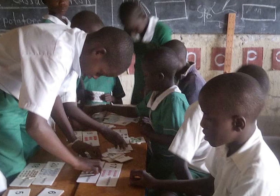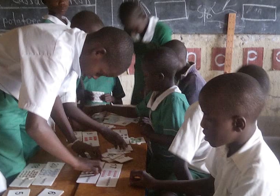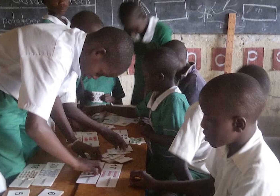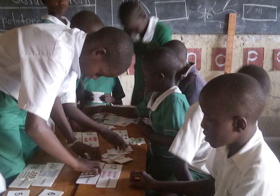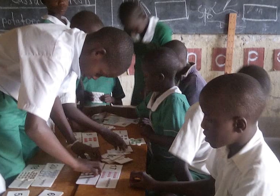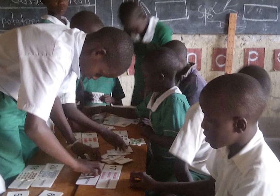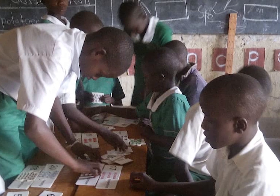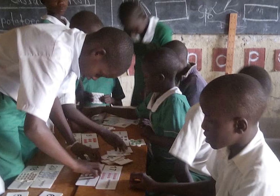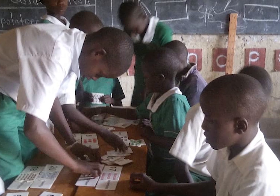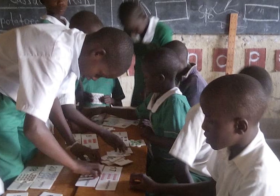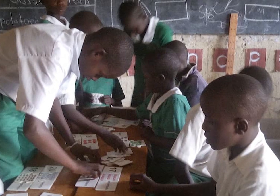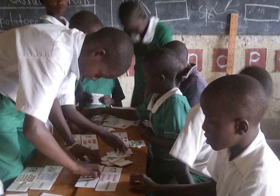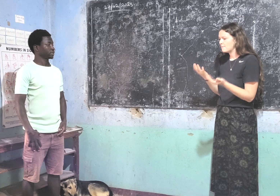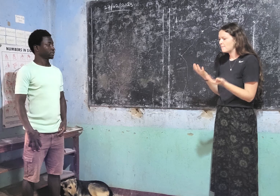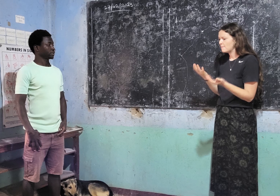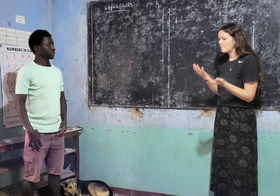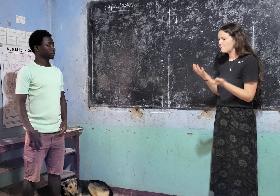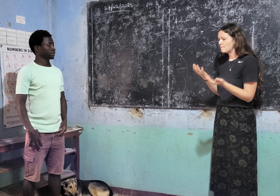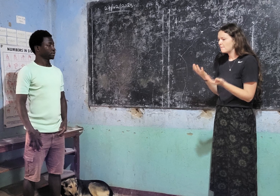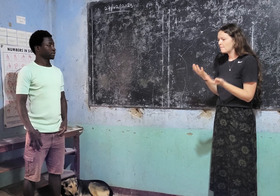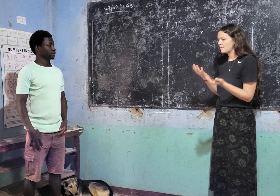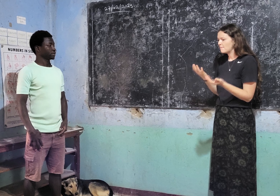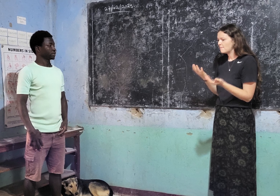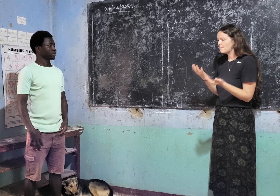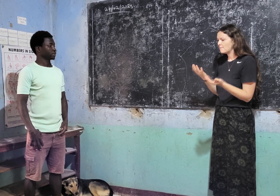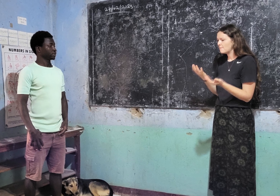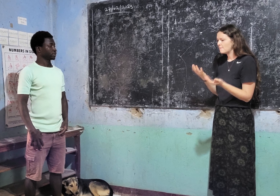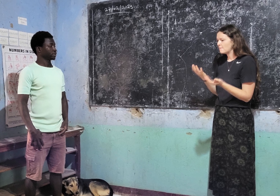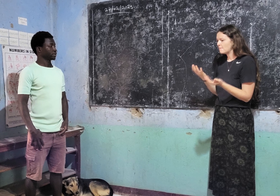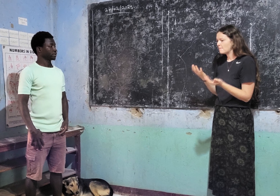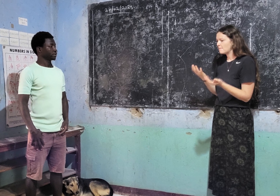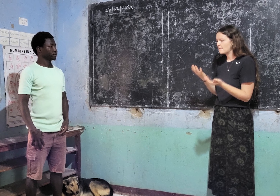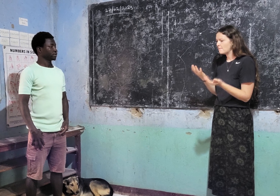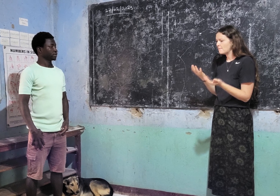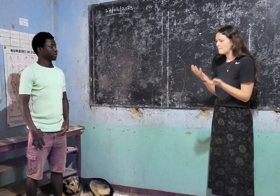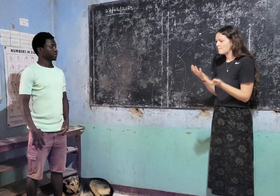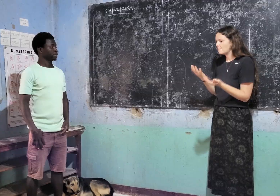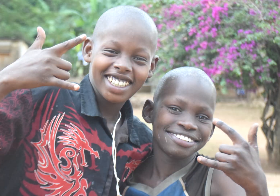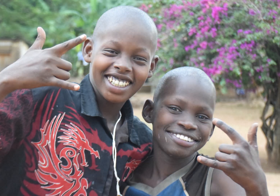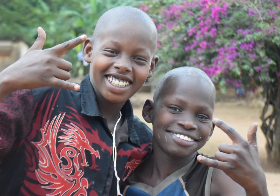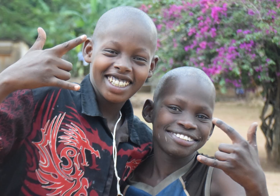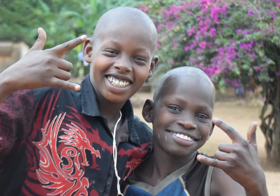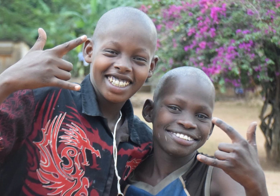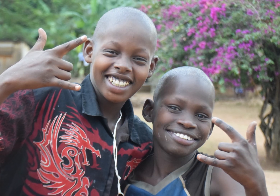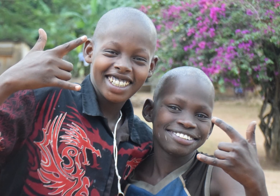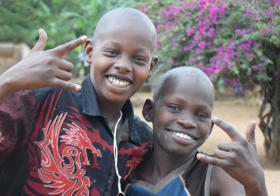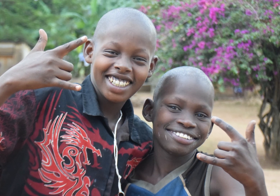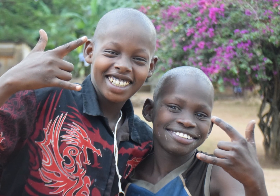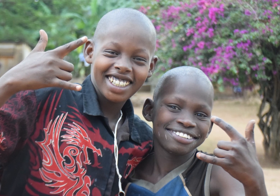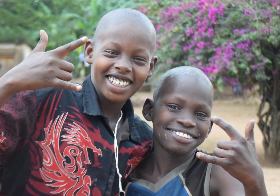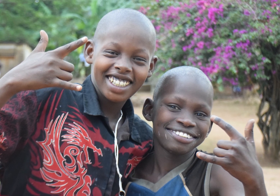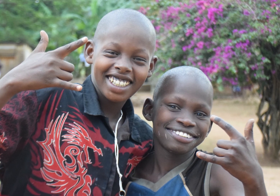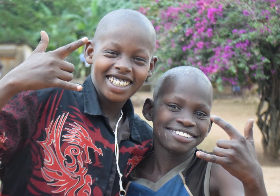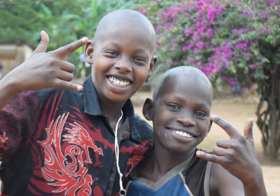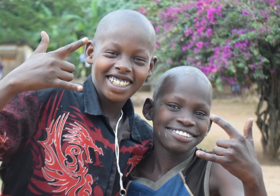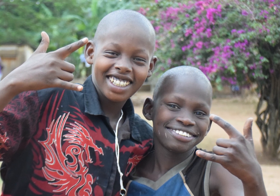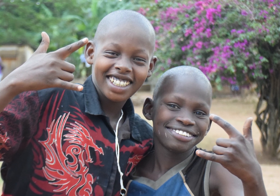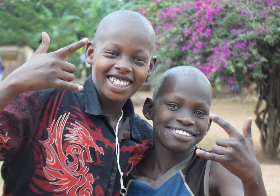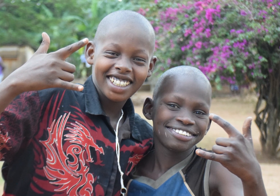them, abuse, whatever, because they're left alone. And, you know, that's another thing that we're trying to help with. So